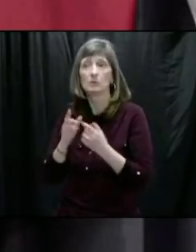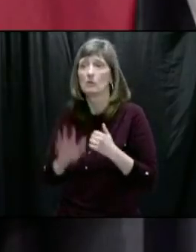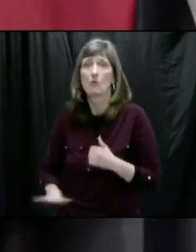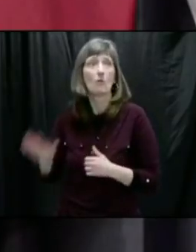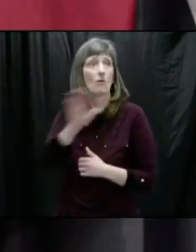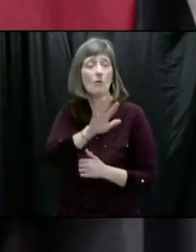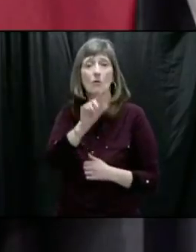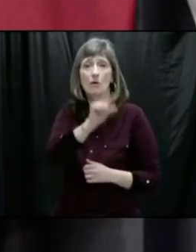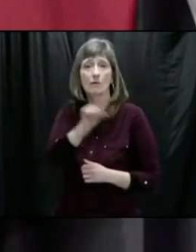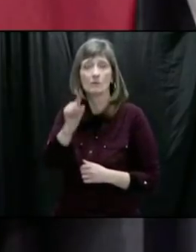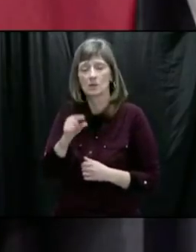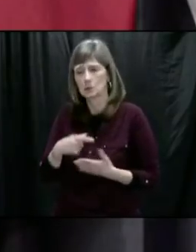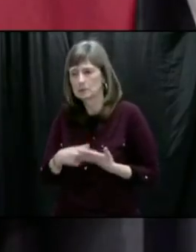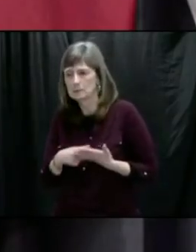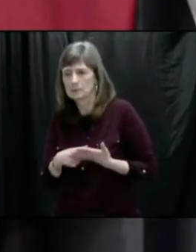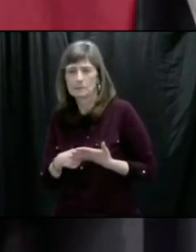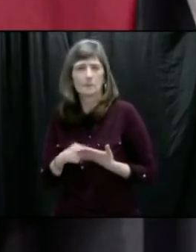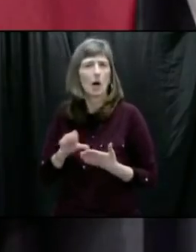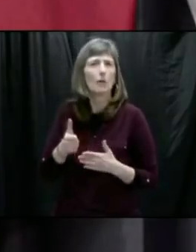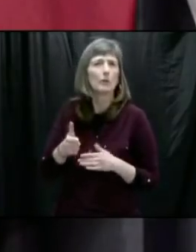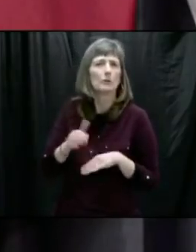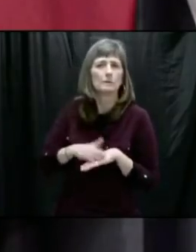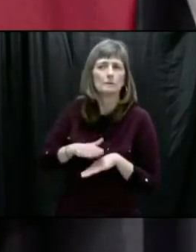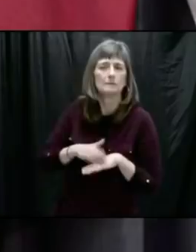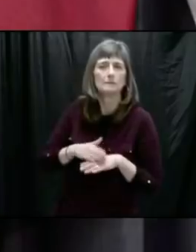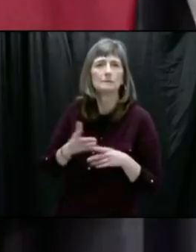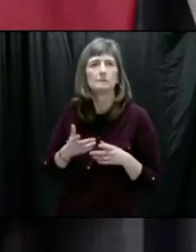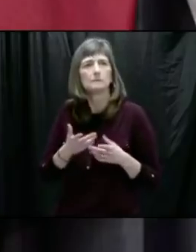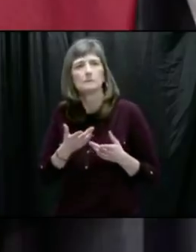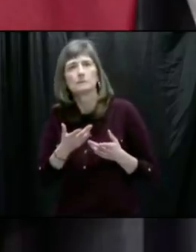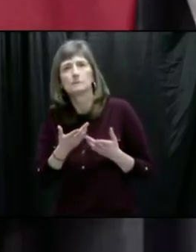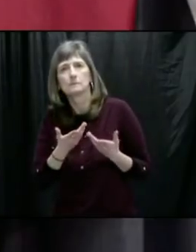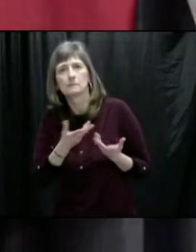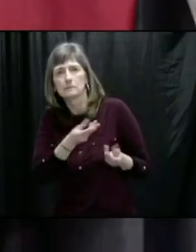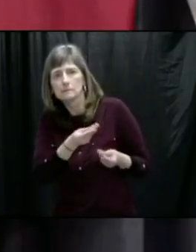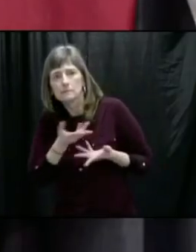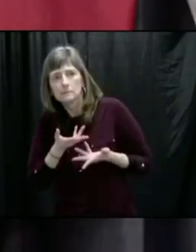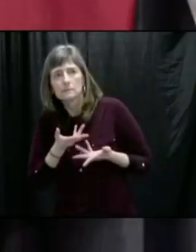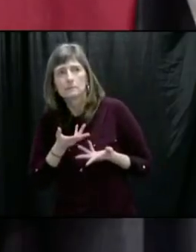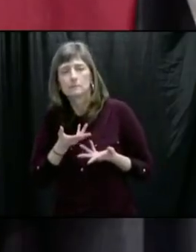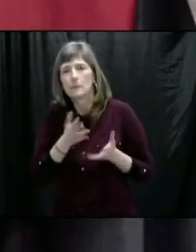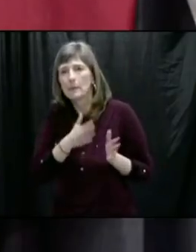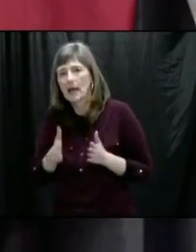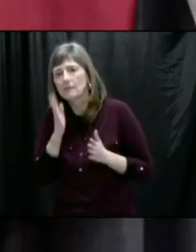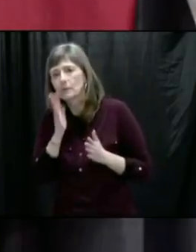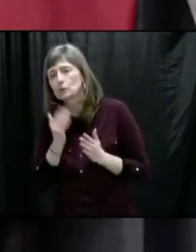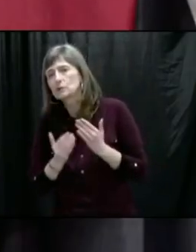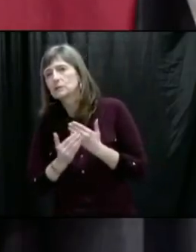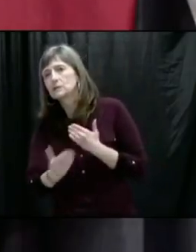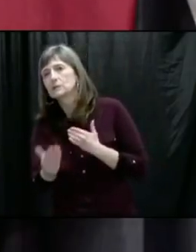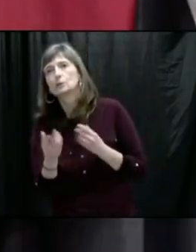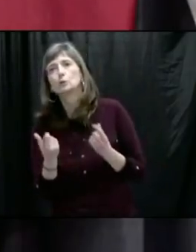DEPARTMENT AT THE MOMENT AND